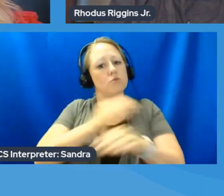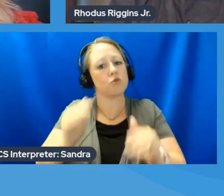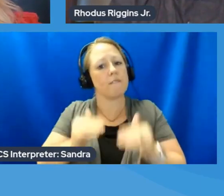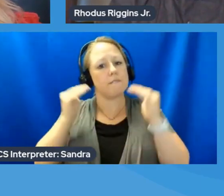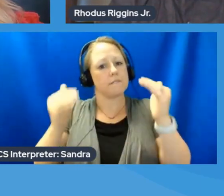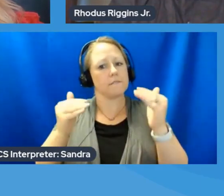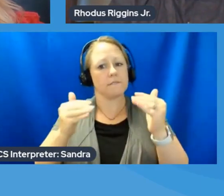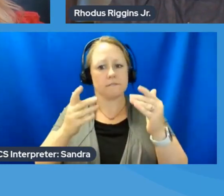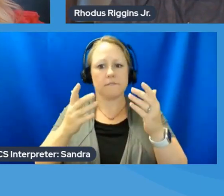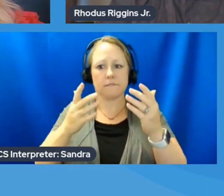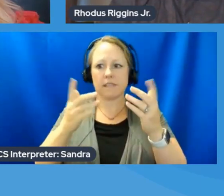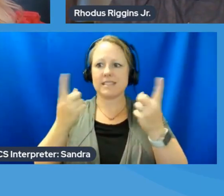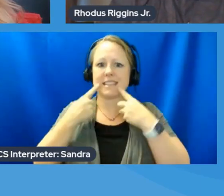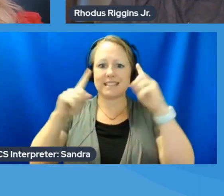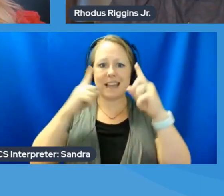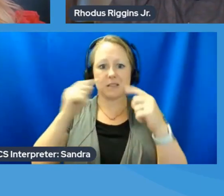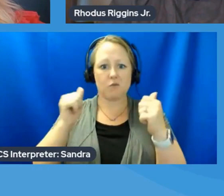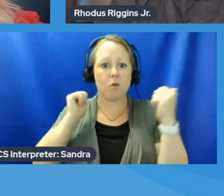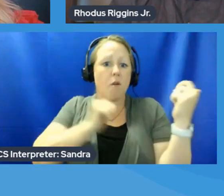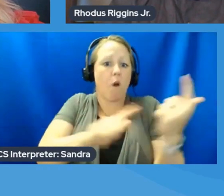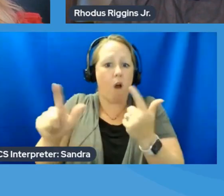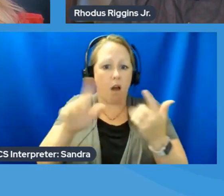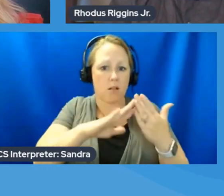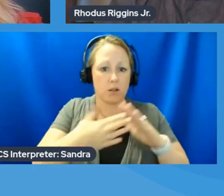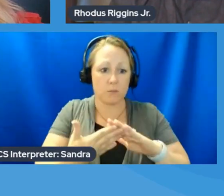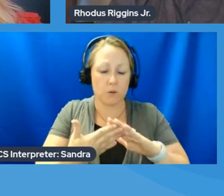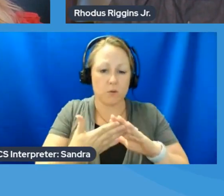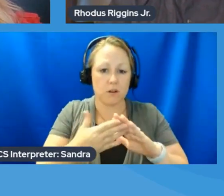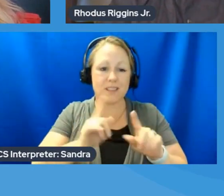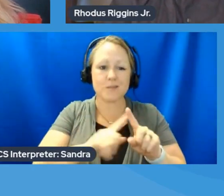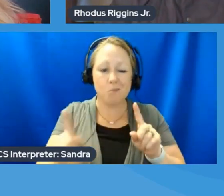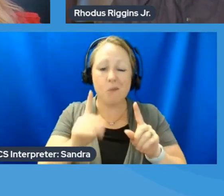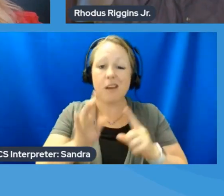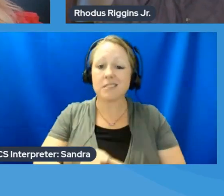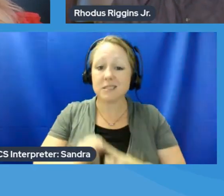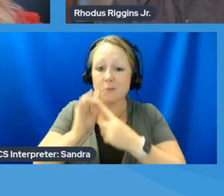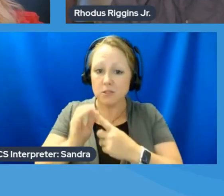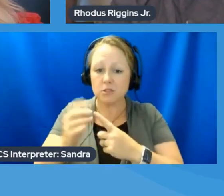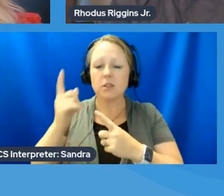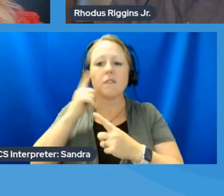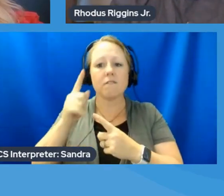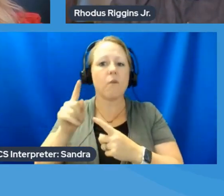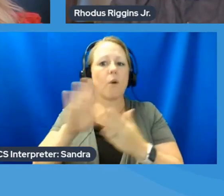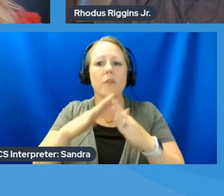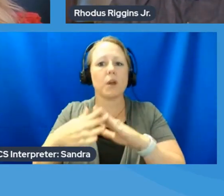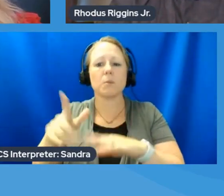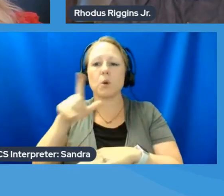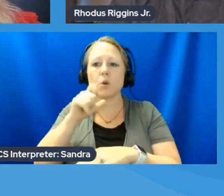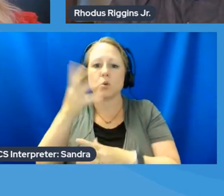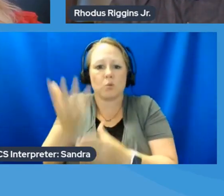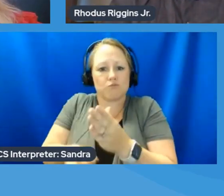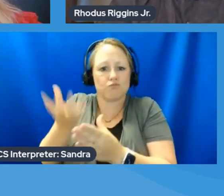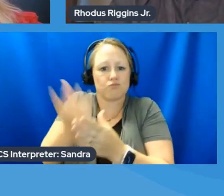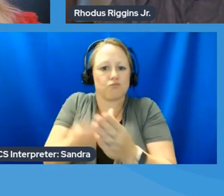especially those missing voices from communities that aren't currently consistently represented in our data.